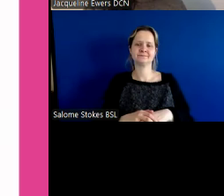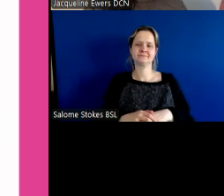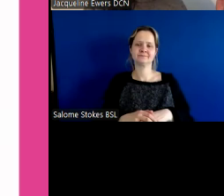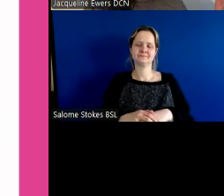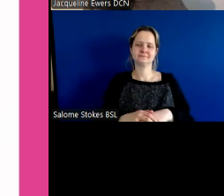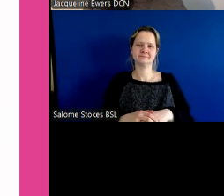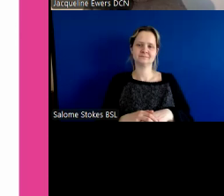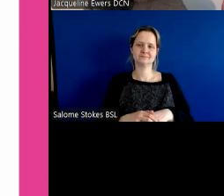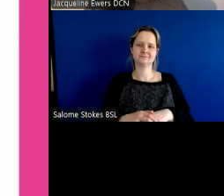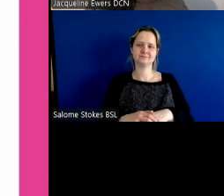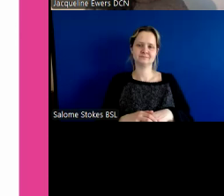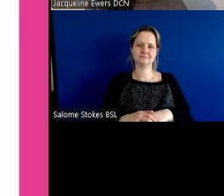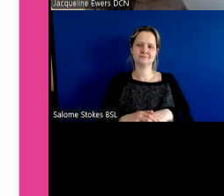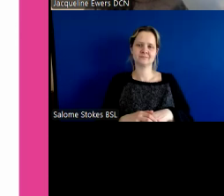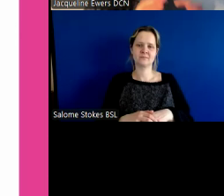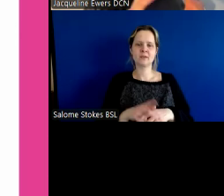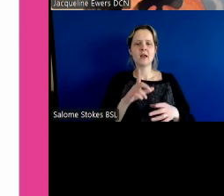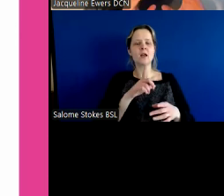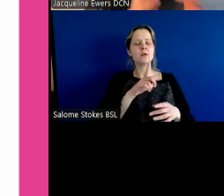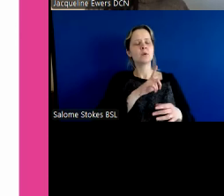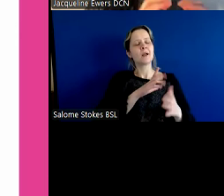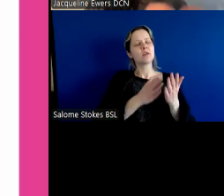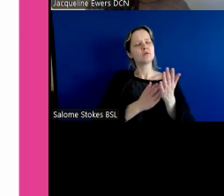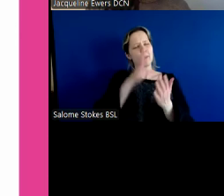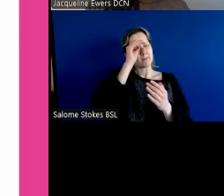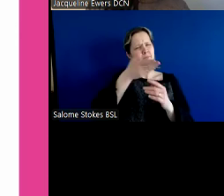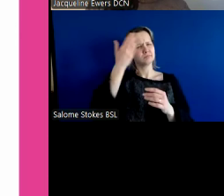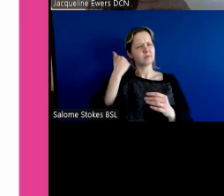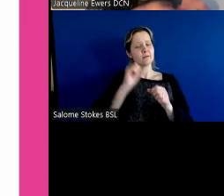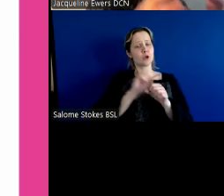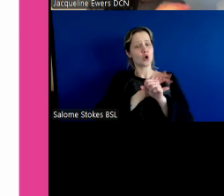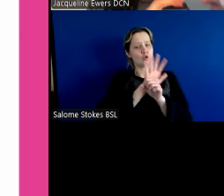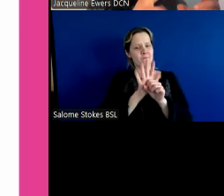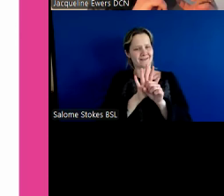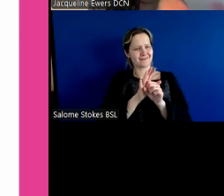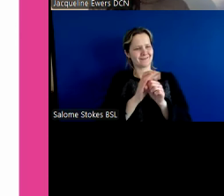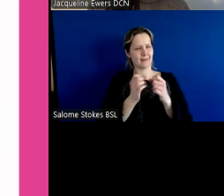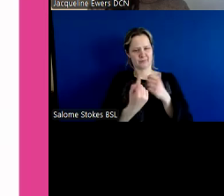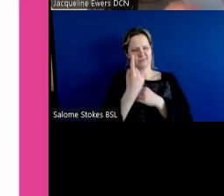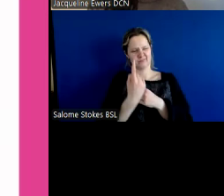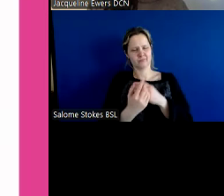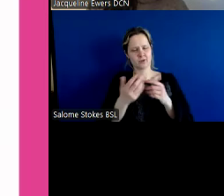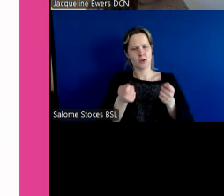the trend during COVID, where you would actually book a set time to come to the gallery.